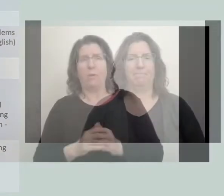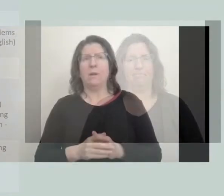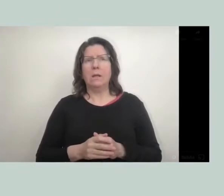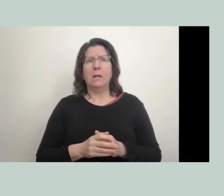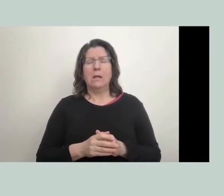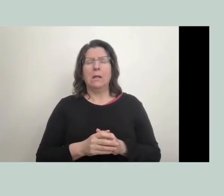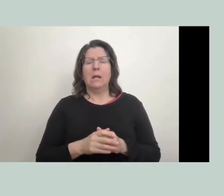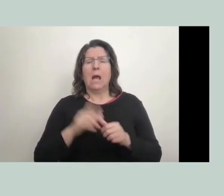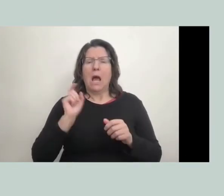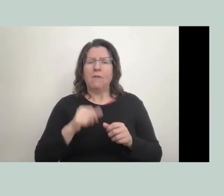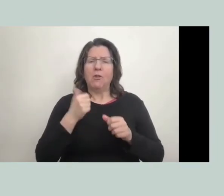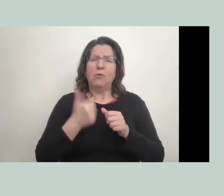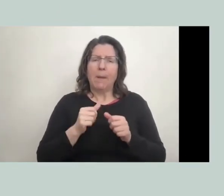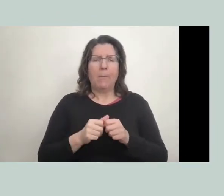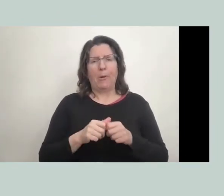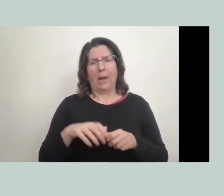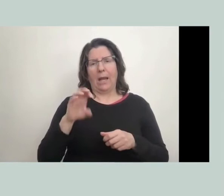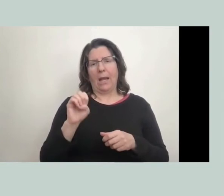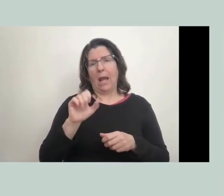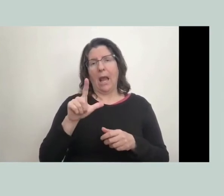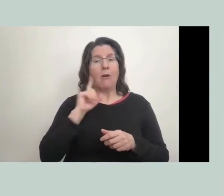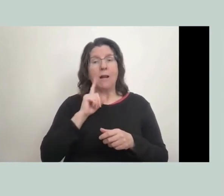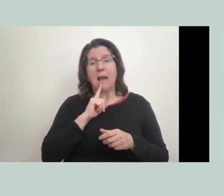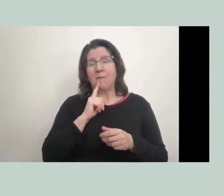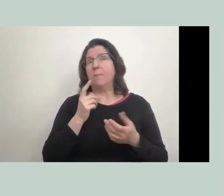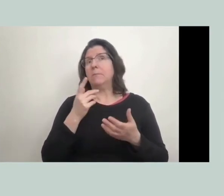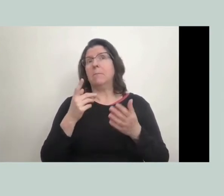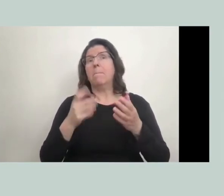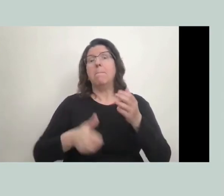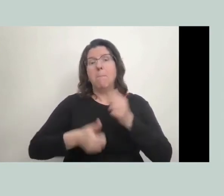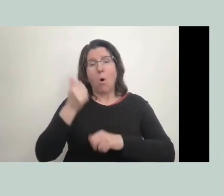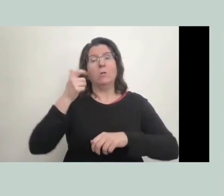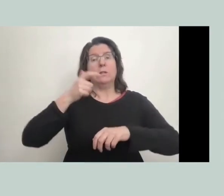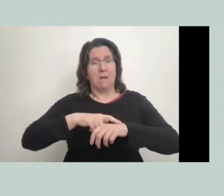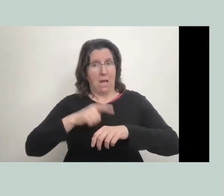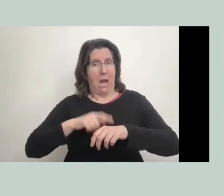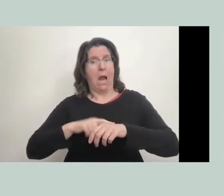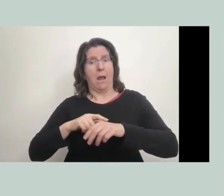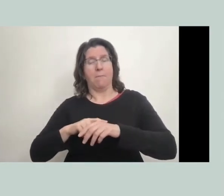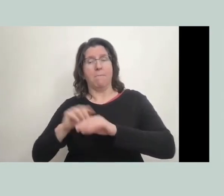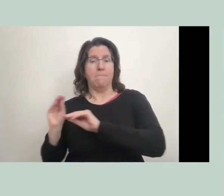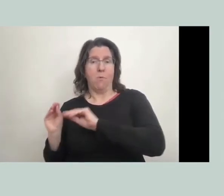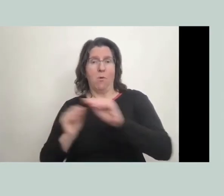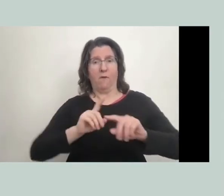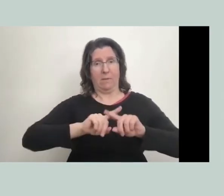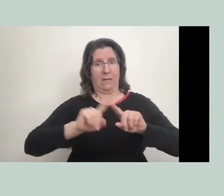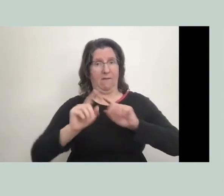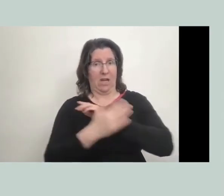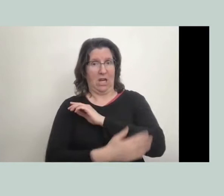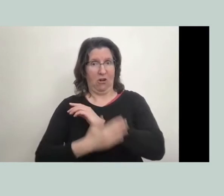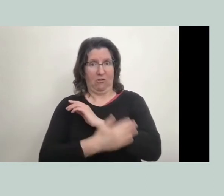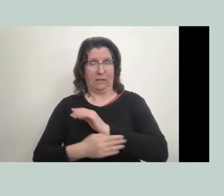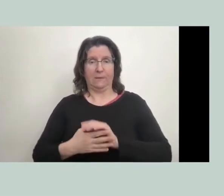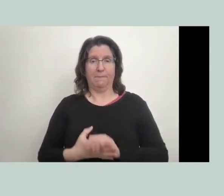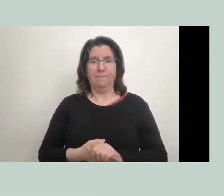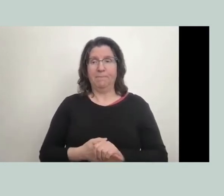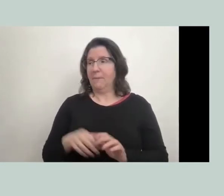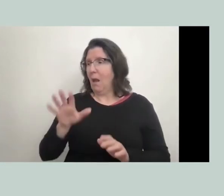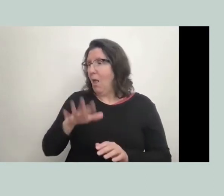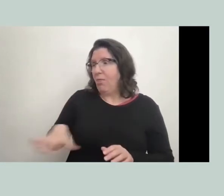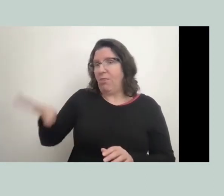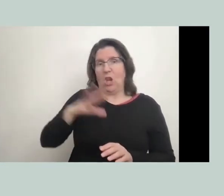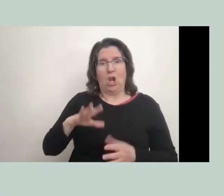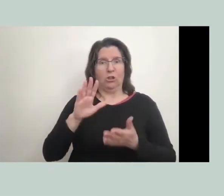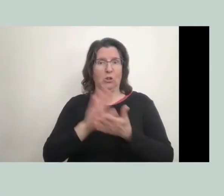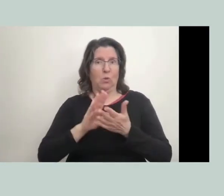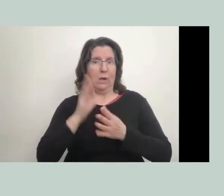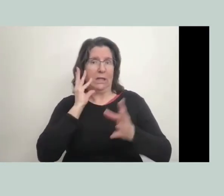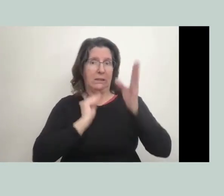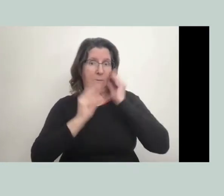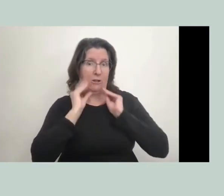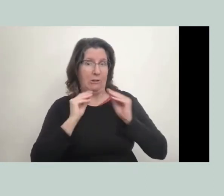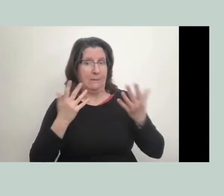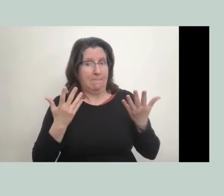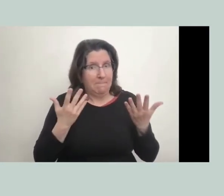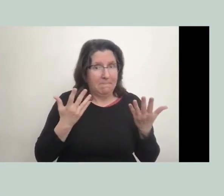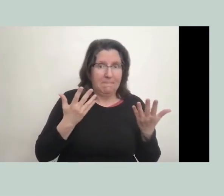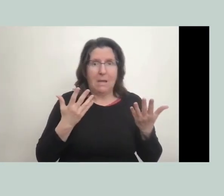Most EAL deaf learners have moved here from another country. We don't know what their education might have been like.